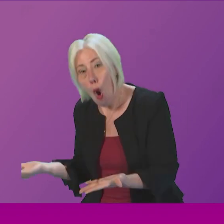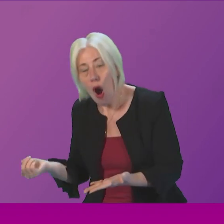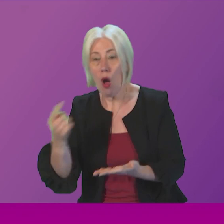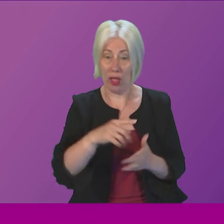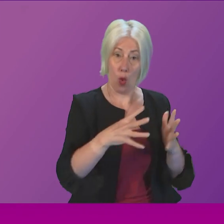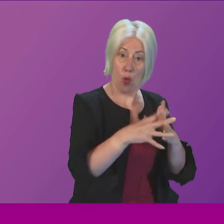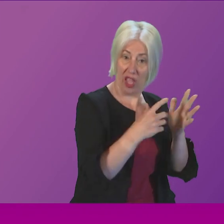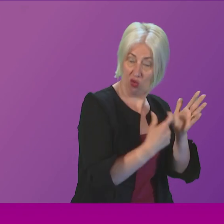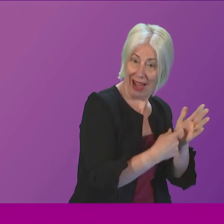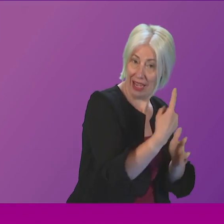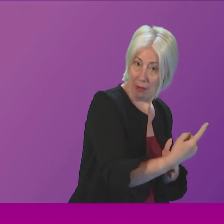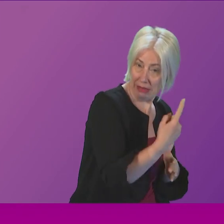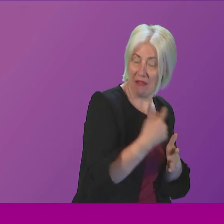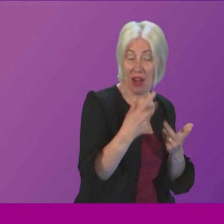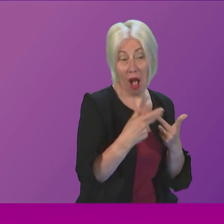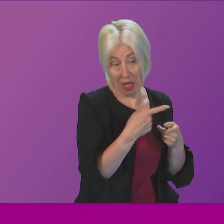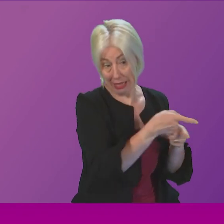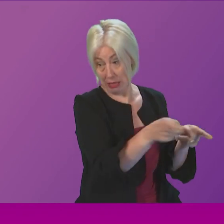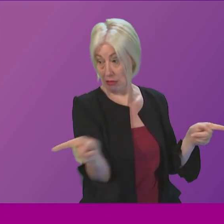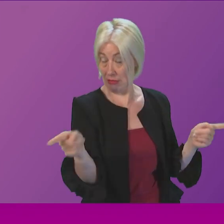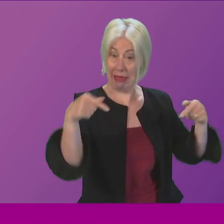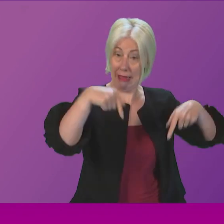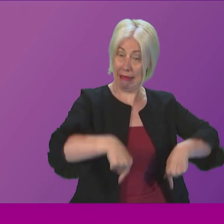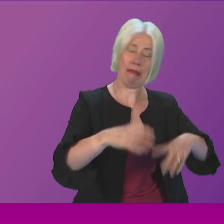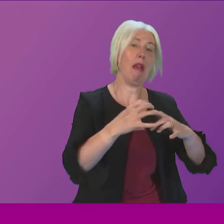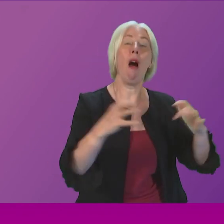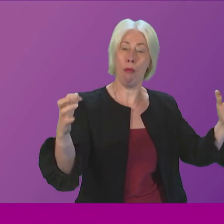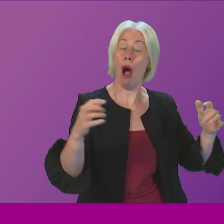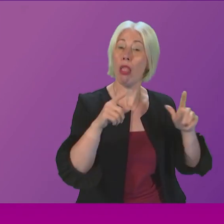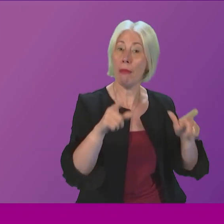and the mainstream—and, I think, most of this Parliament.